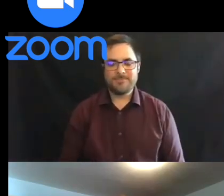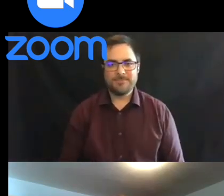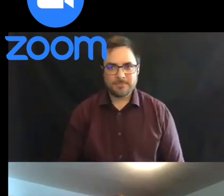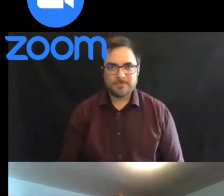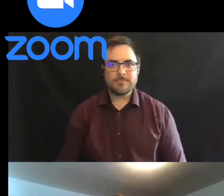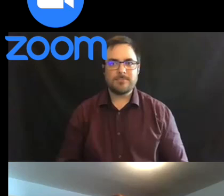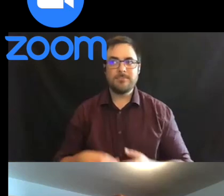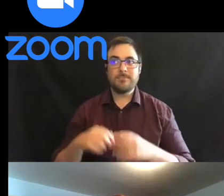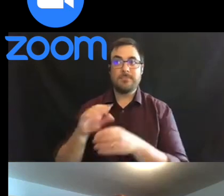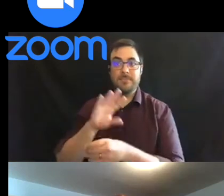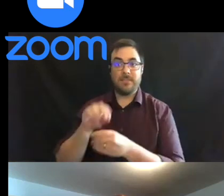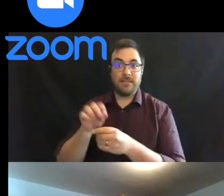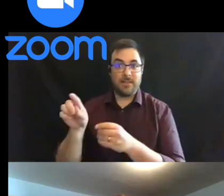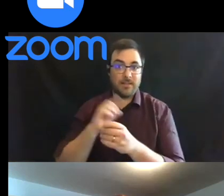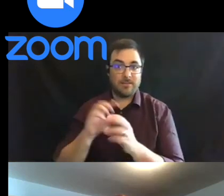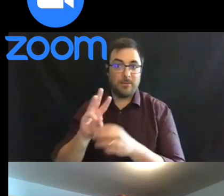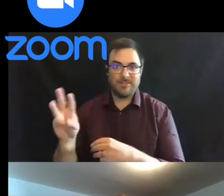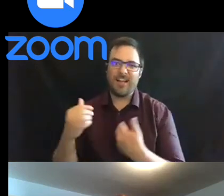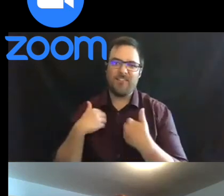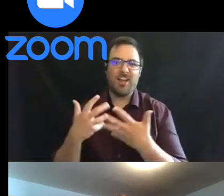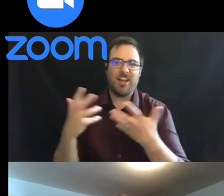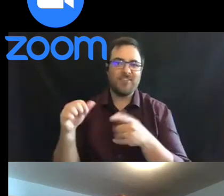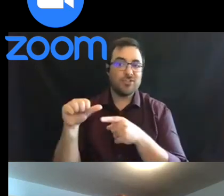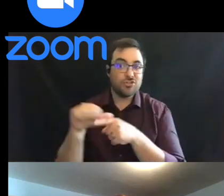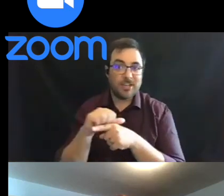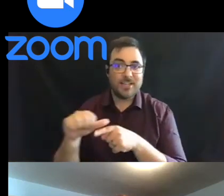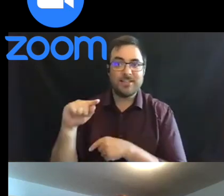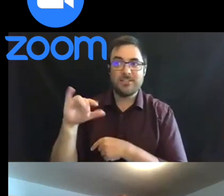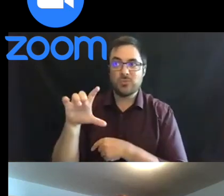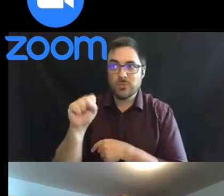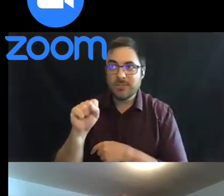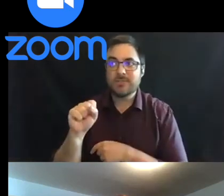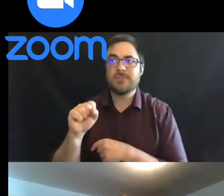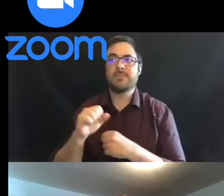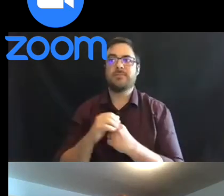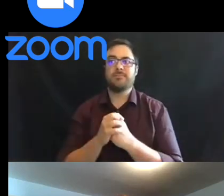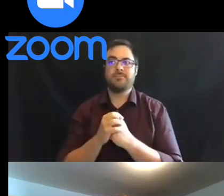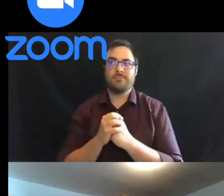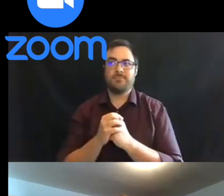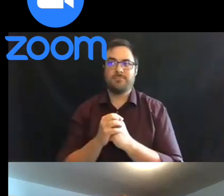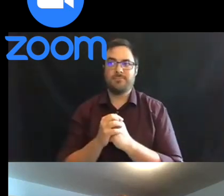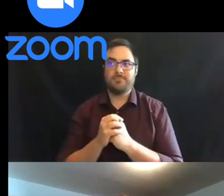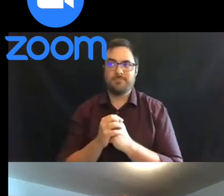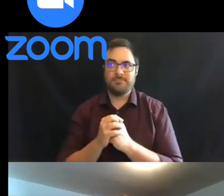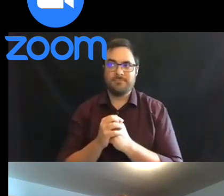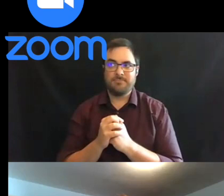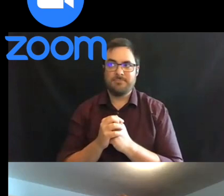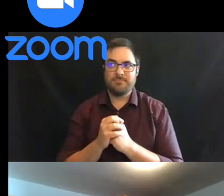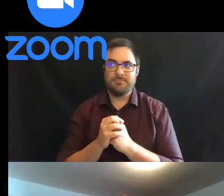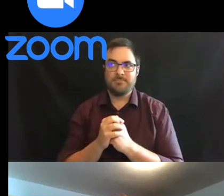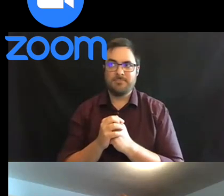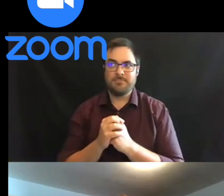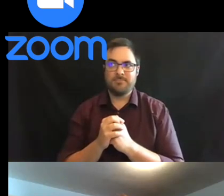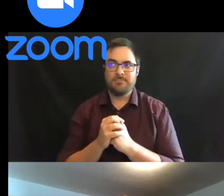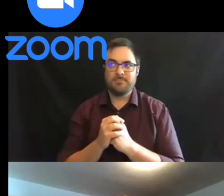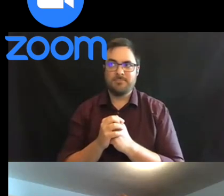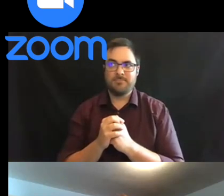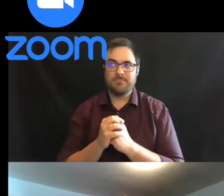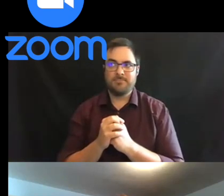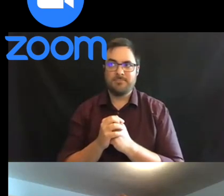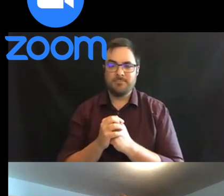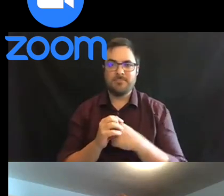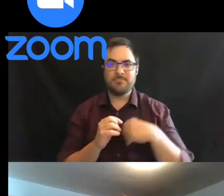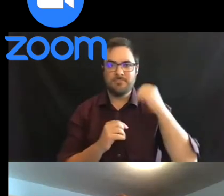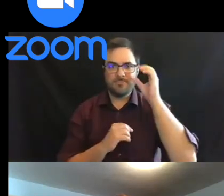tools and things like that up already that will be really helpful for instituting that project.